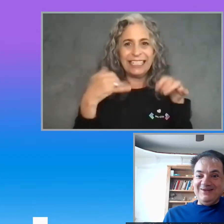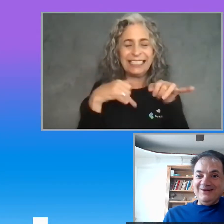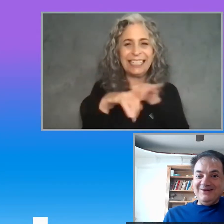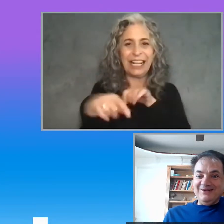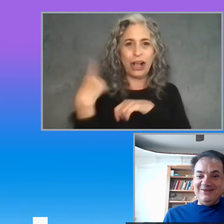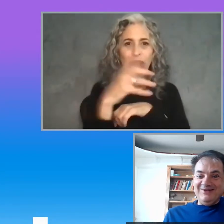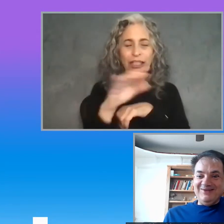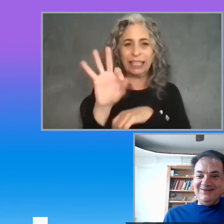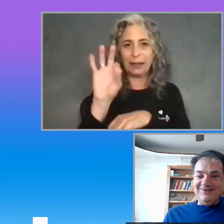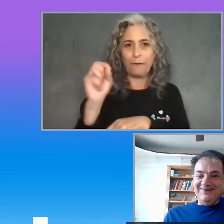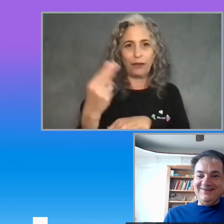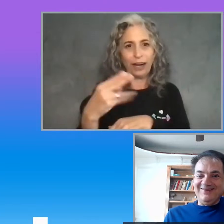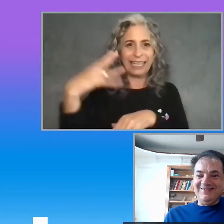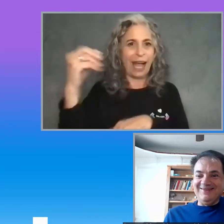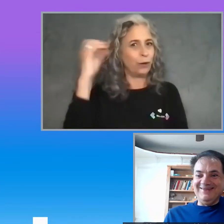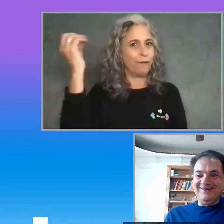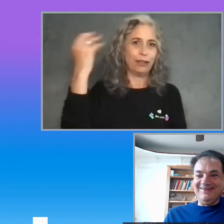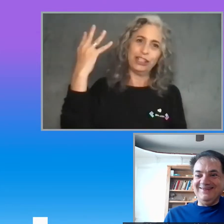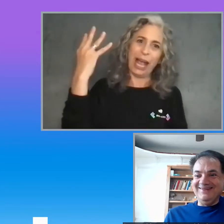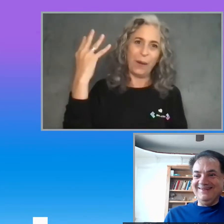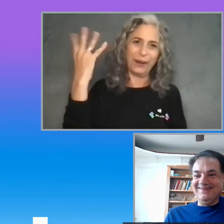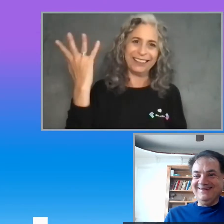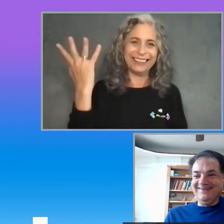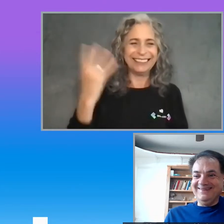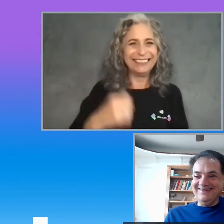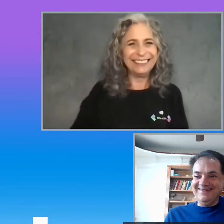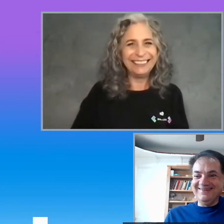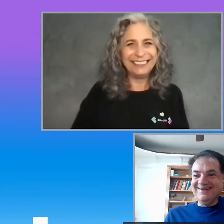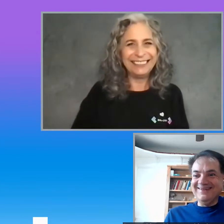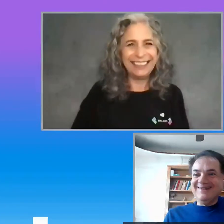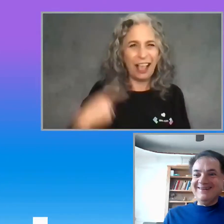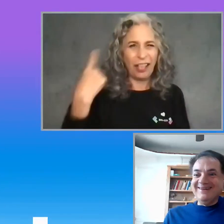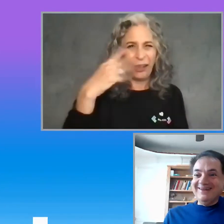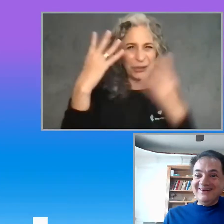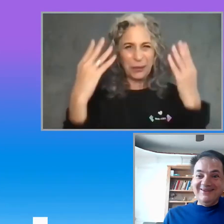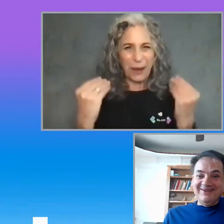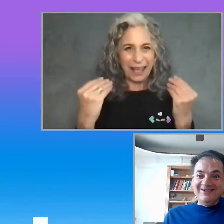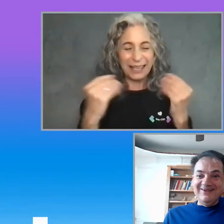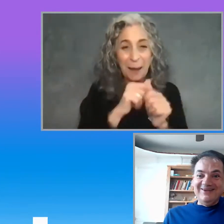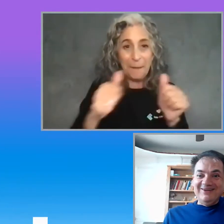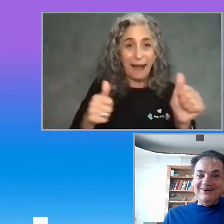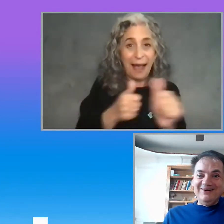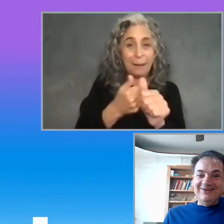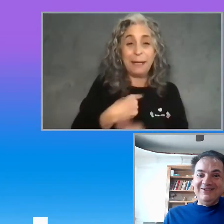I'm fresh out of the shower. And